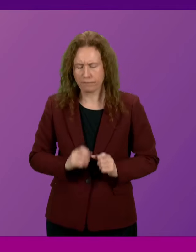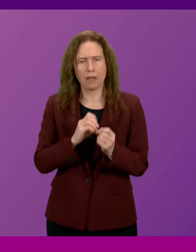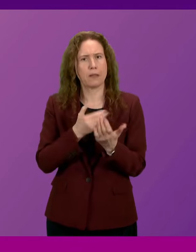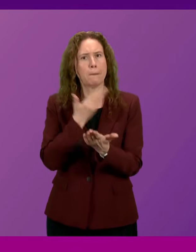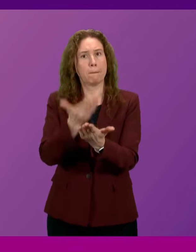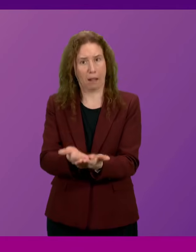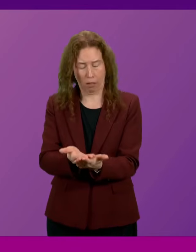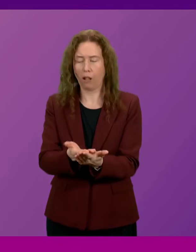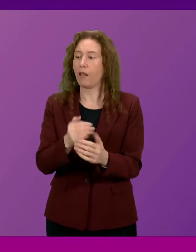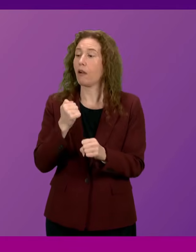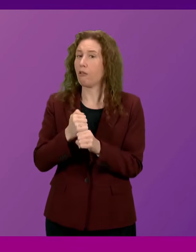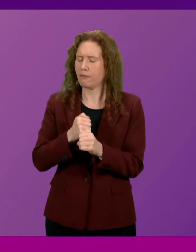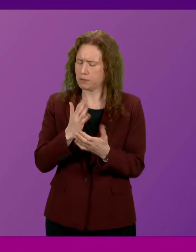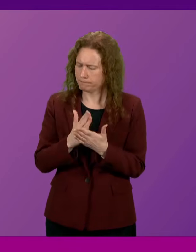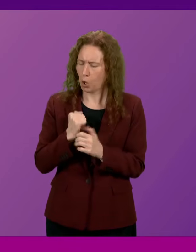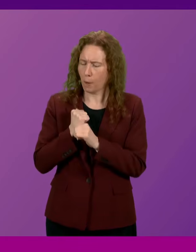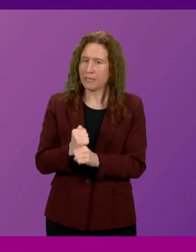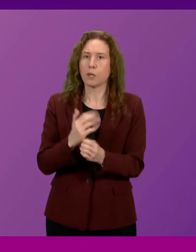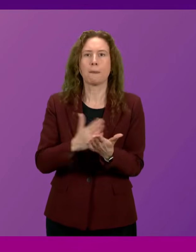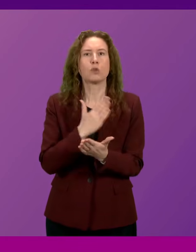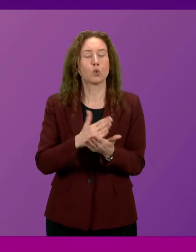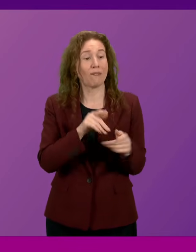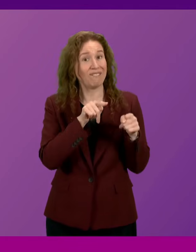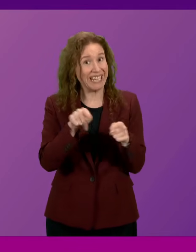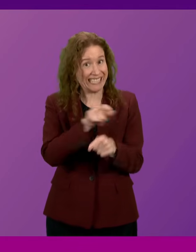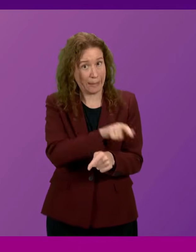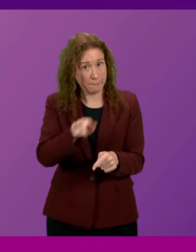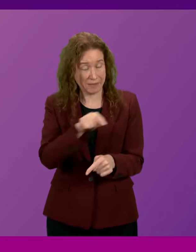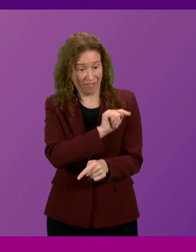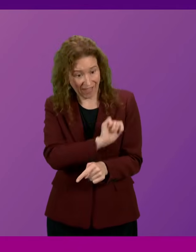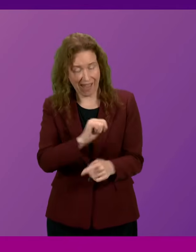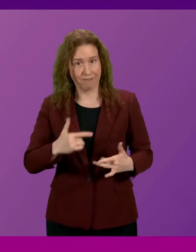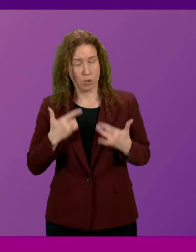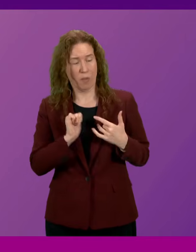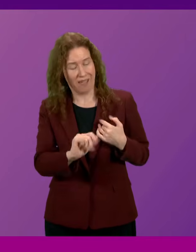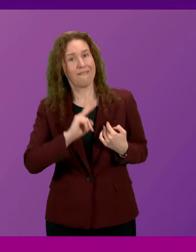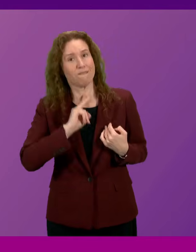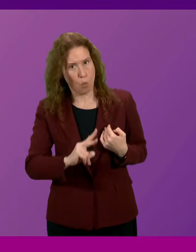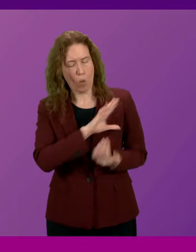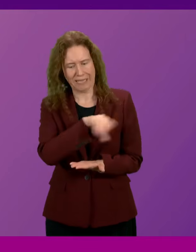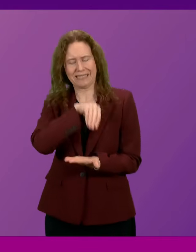and the Government is absolutely committed to ensuring that the voice of victims is central to the way in which the criminal justice system proceeds.